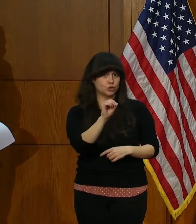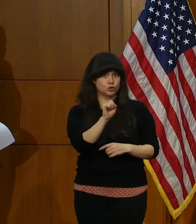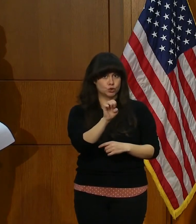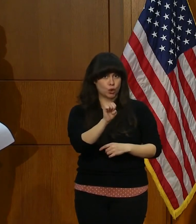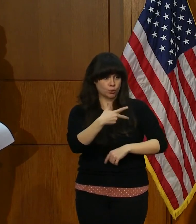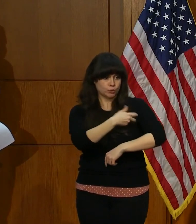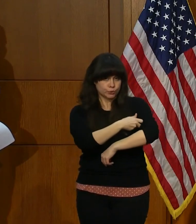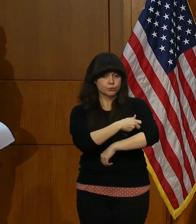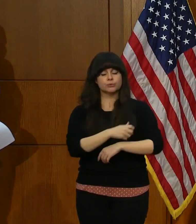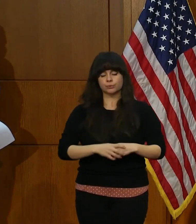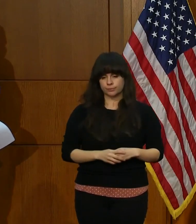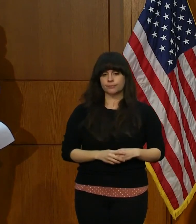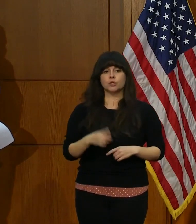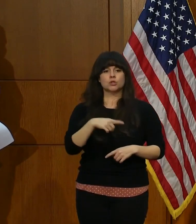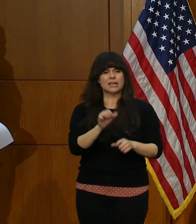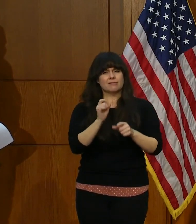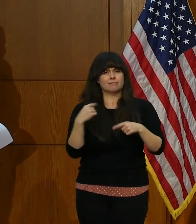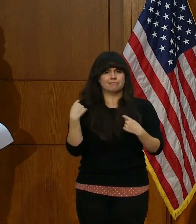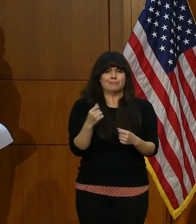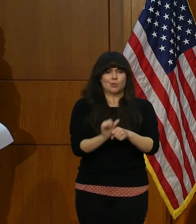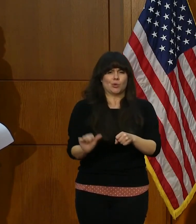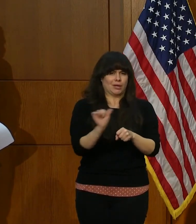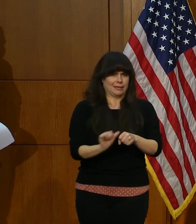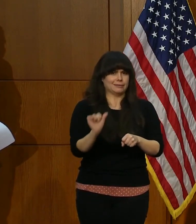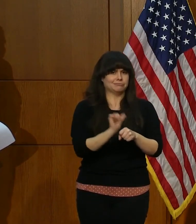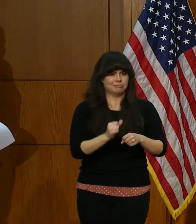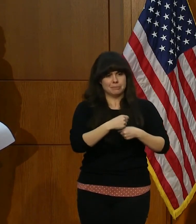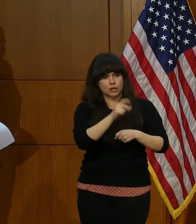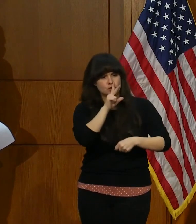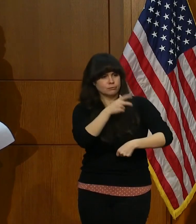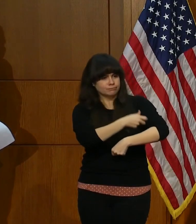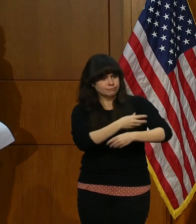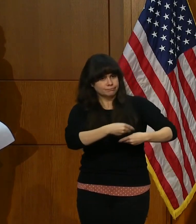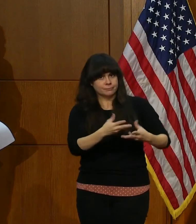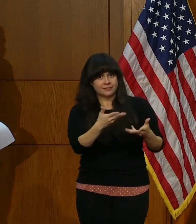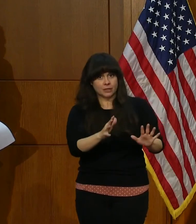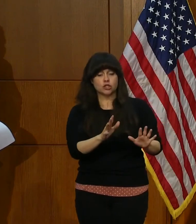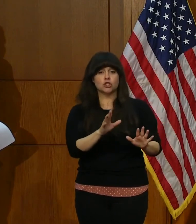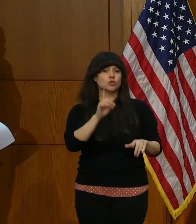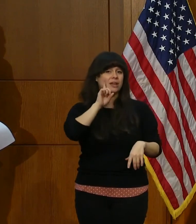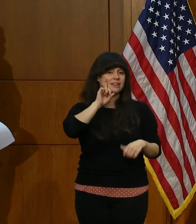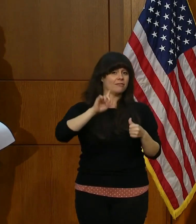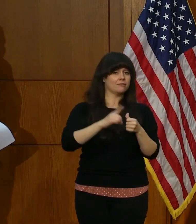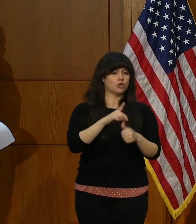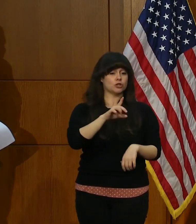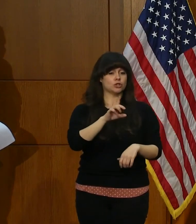HOSPITALS HAVE BEEN WORKING HARD. TO VACCINATE THEIR